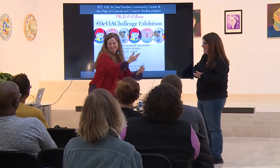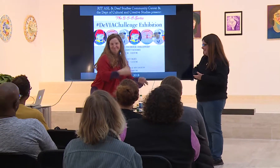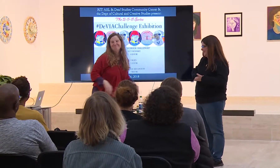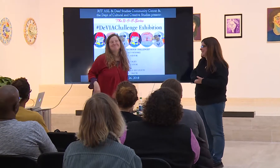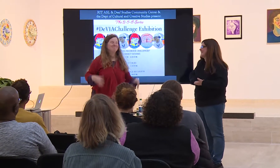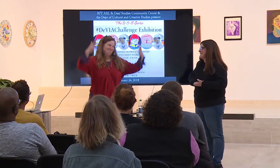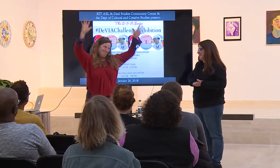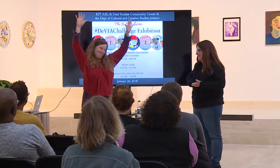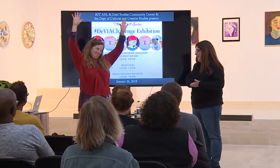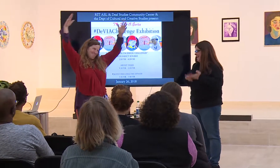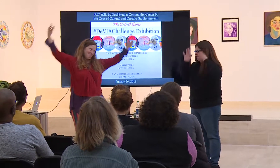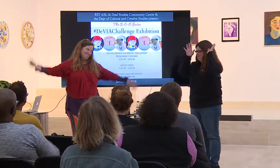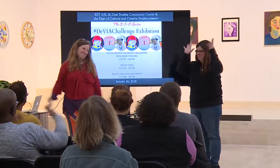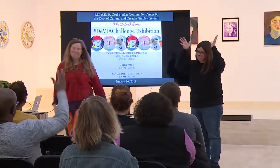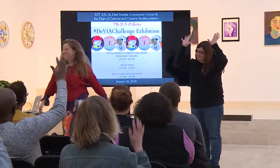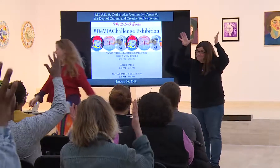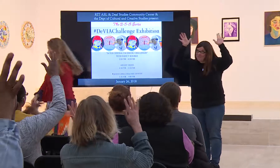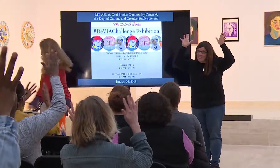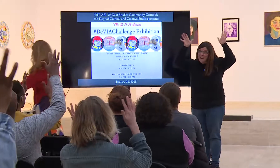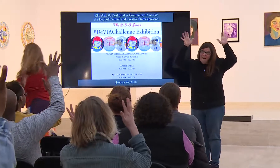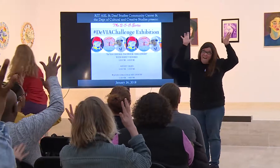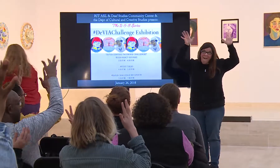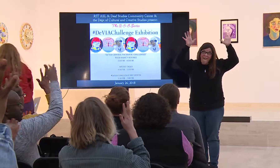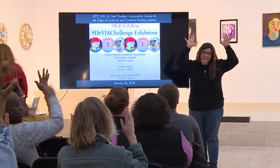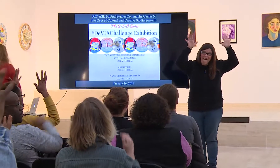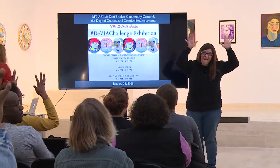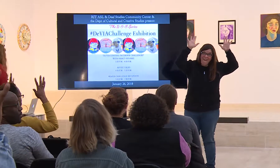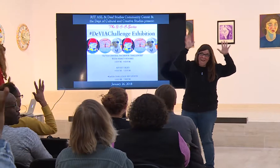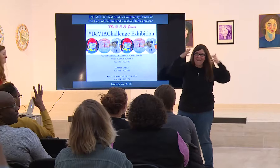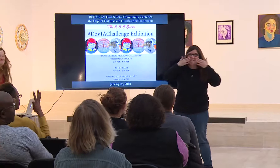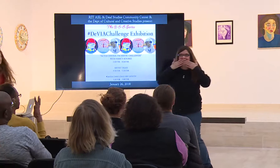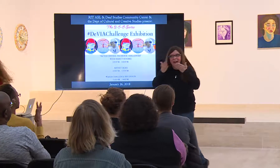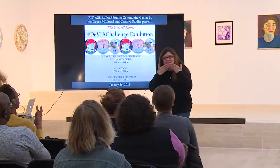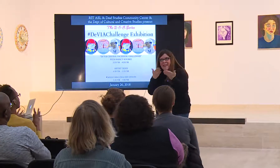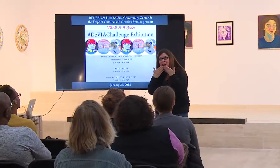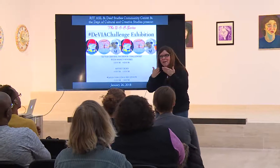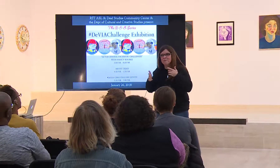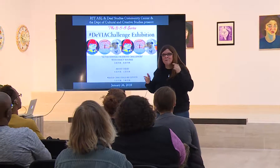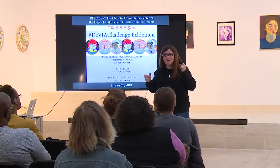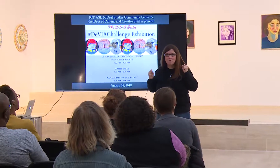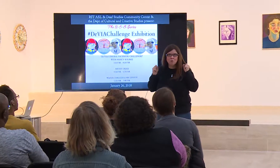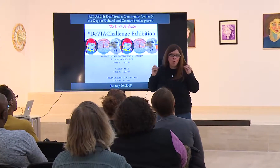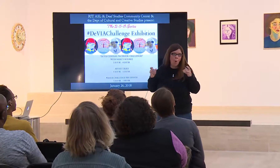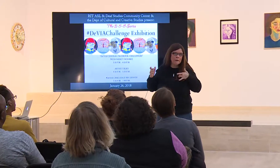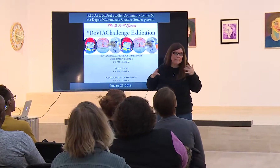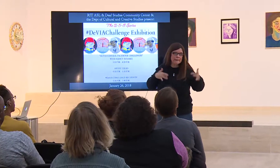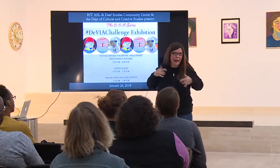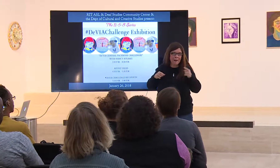All right, let's get going with the presentation. Thank you all for being here. Rourke: Hello. Thank you so much for inviting me.